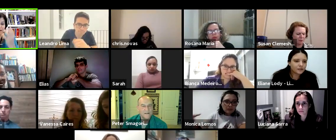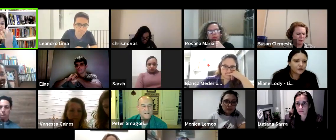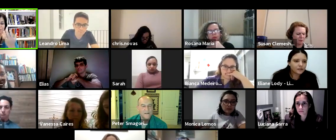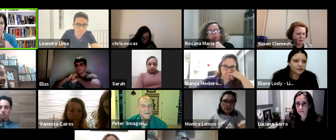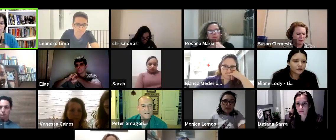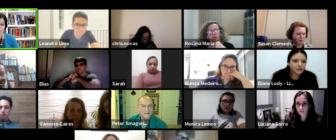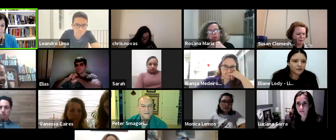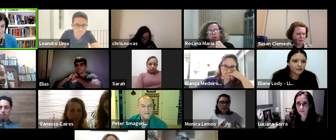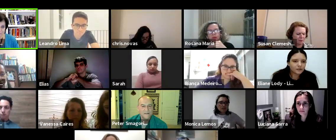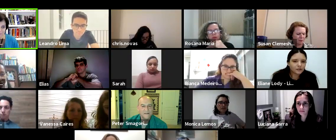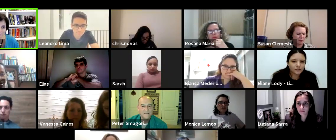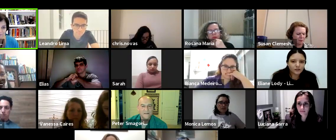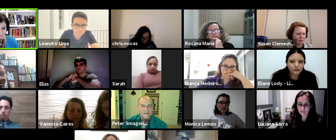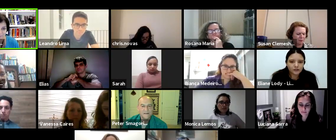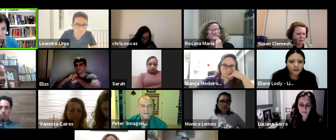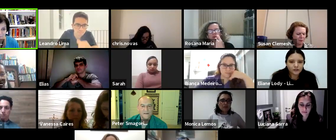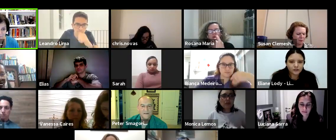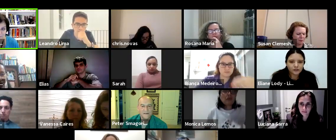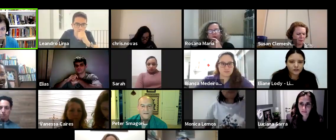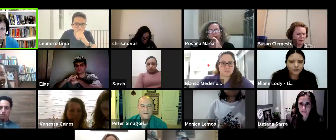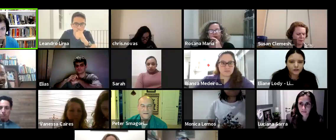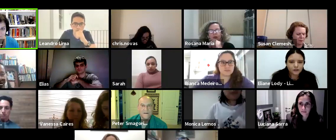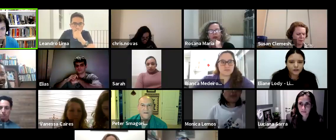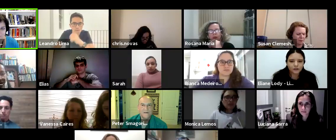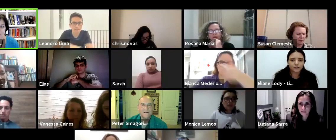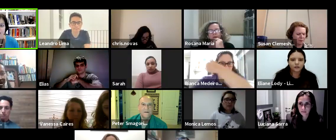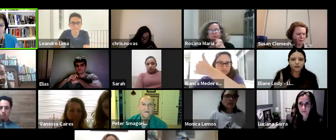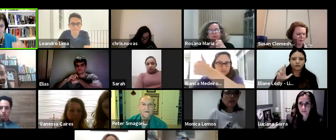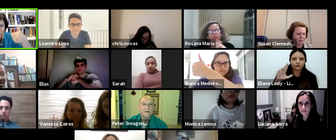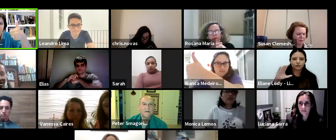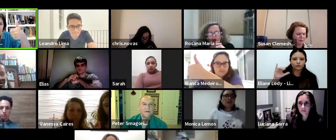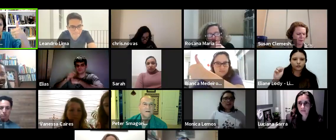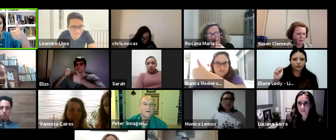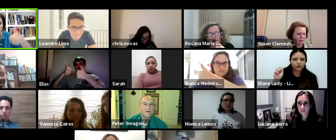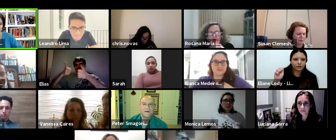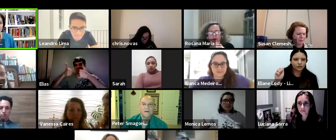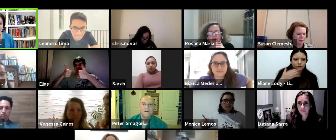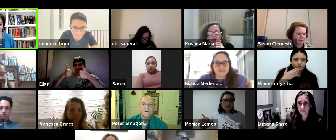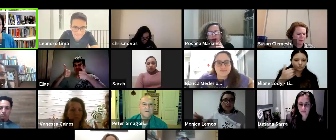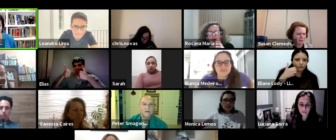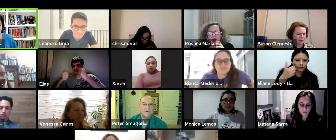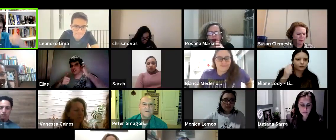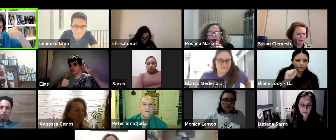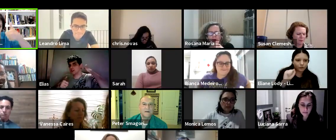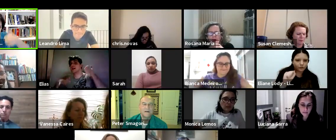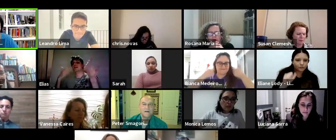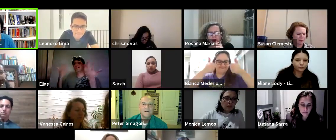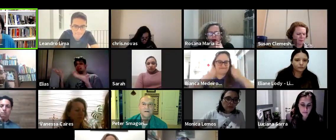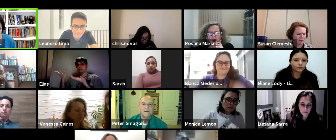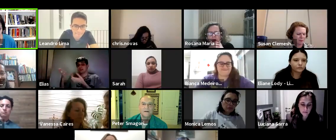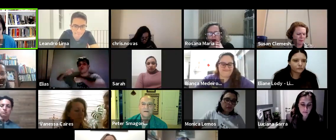say took that one Lucy, I will say thank you. Kevin thank Can I think this is a VM on Can I think this is a VM on. VM on